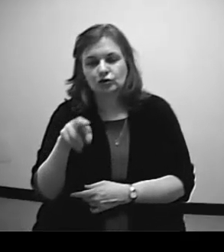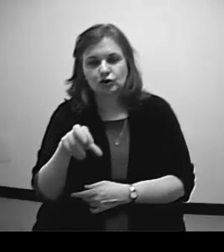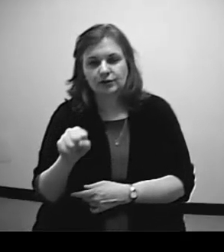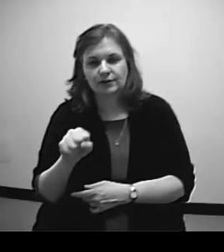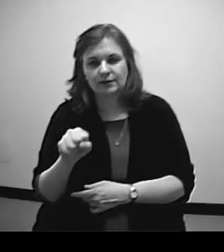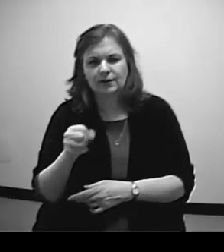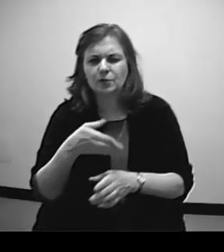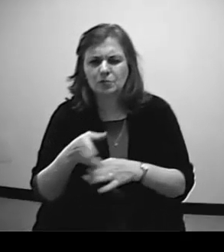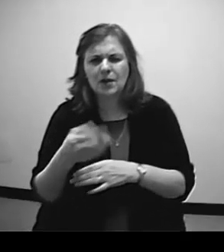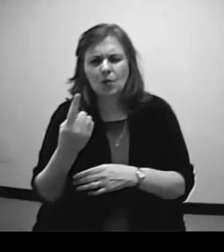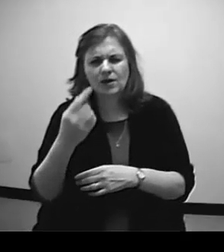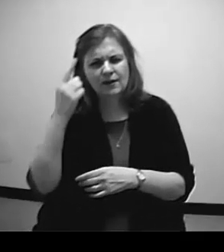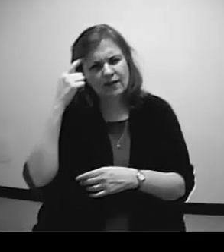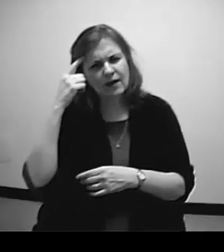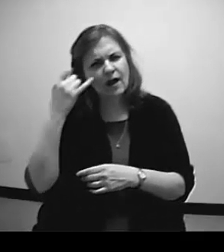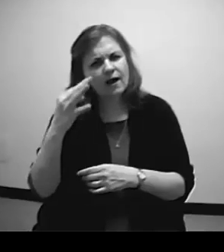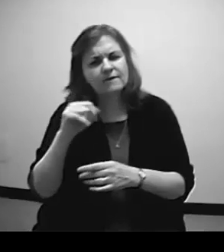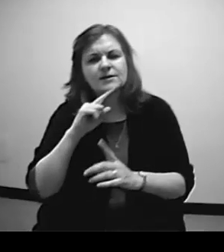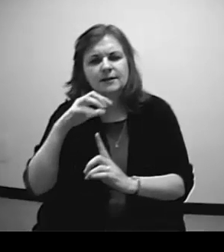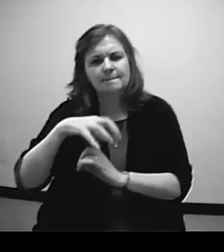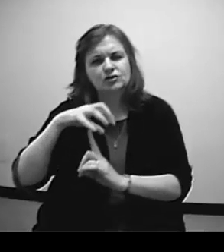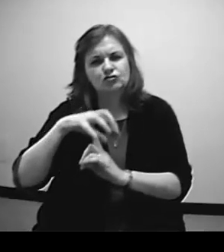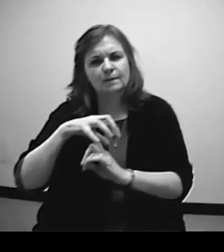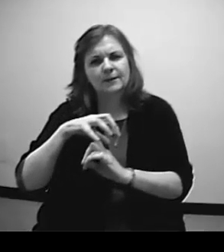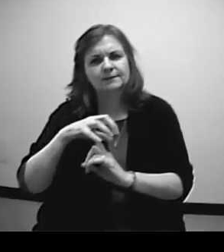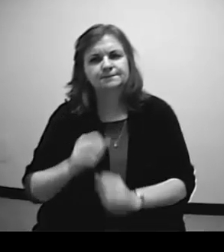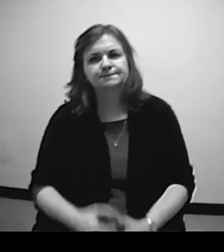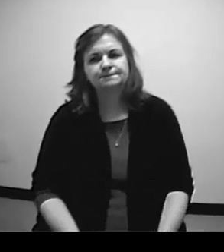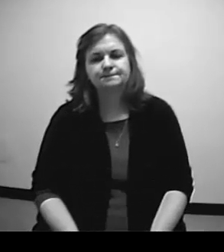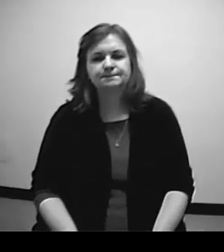One of the primary decomposers you would be familiar with is mushrooms